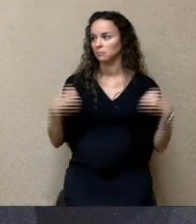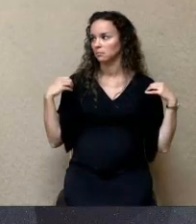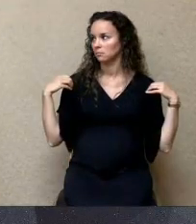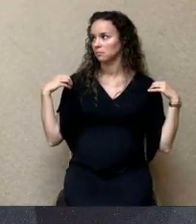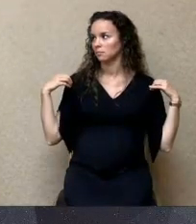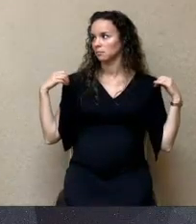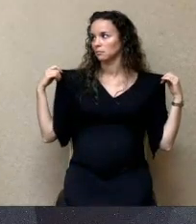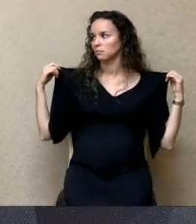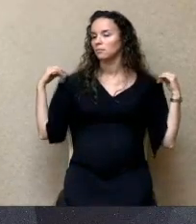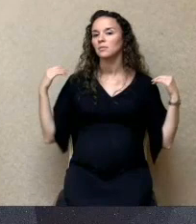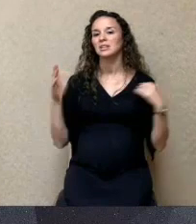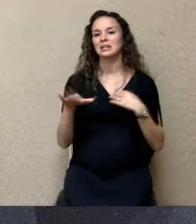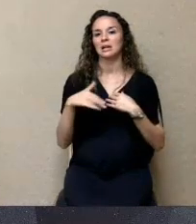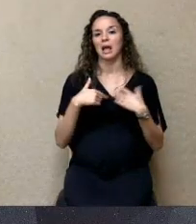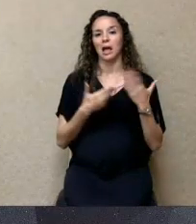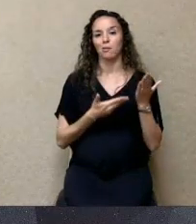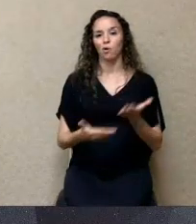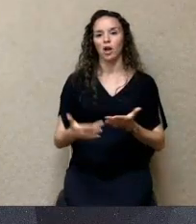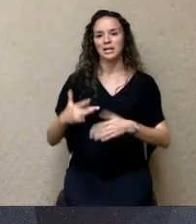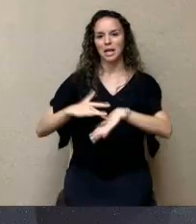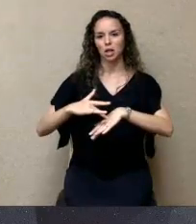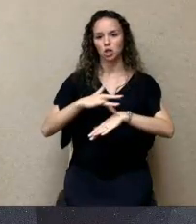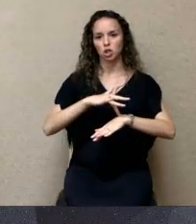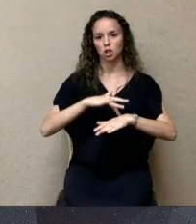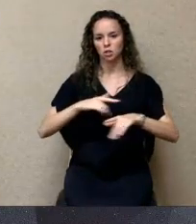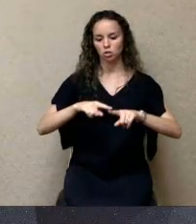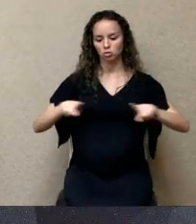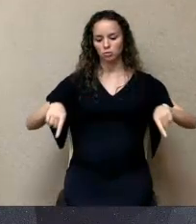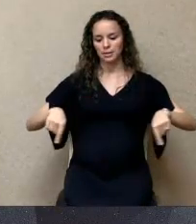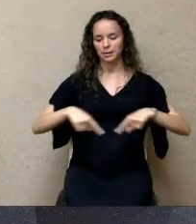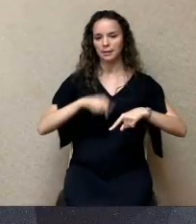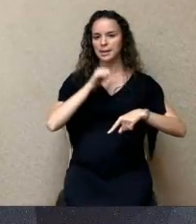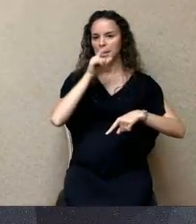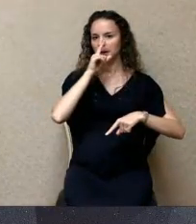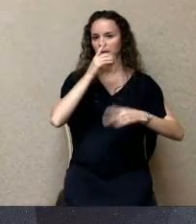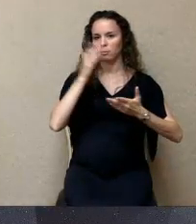I didn't. I only brought touchscreen devices. I didn't bring any devices that have the alternative